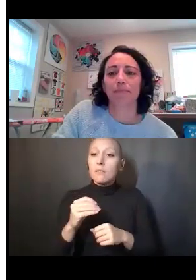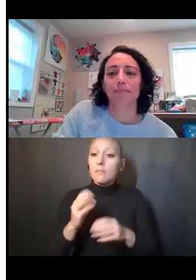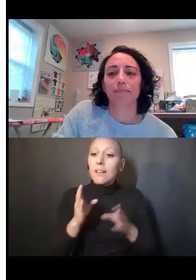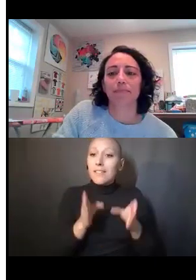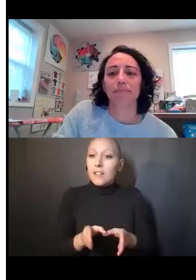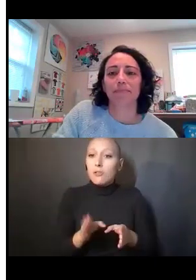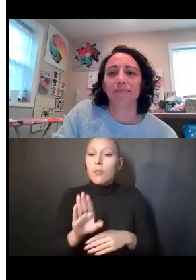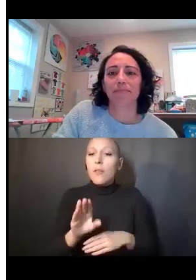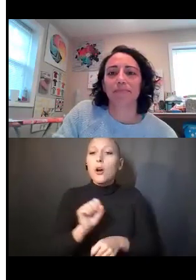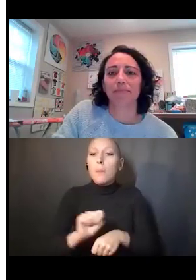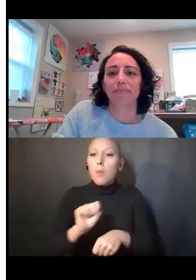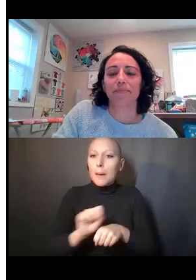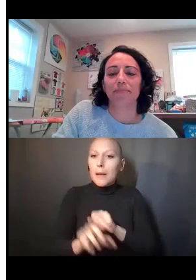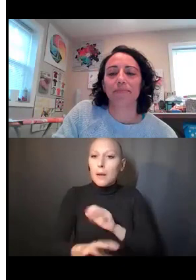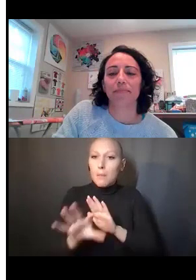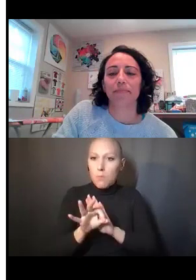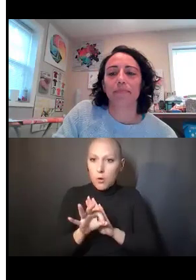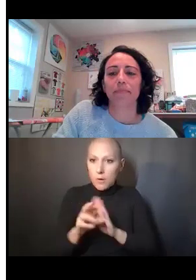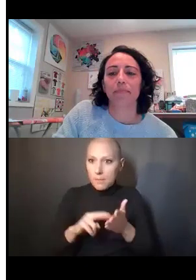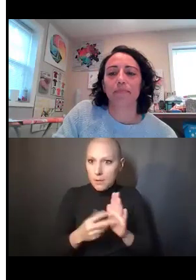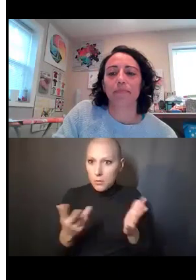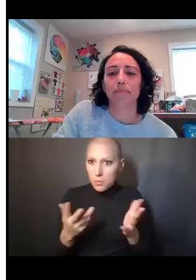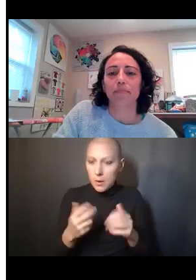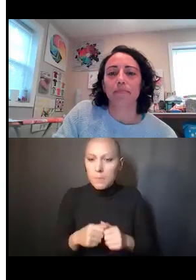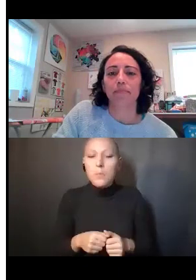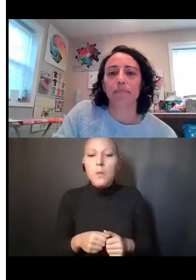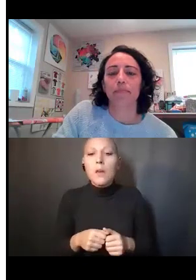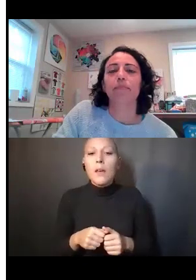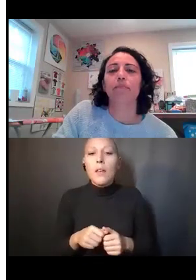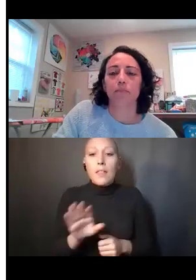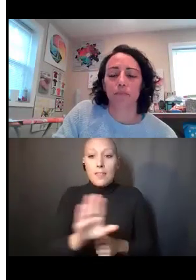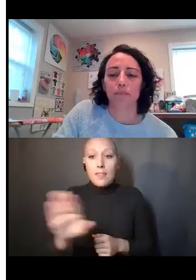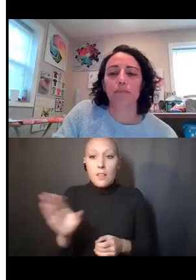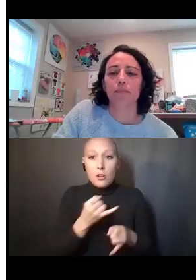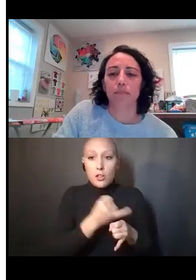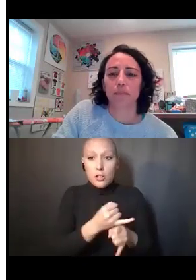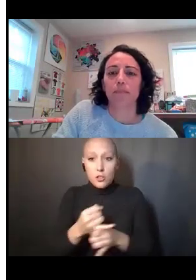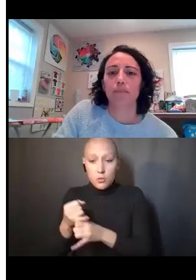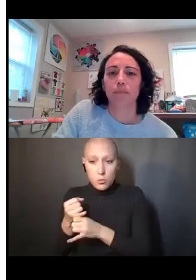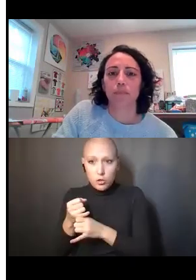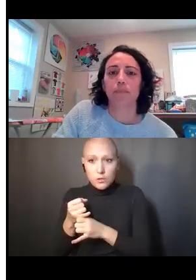Whatever is characterized at the institutional level.